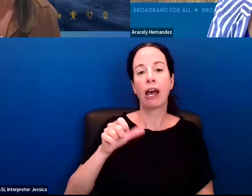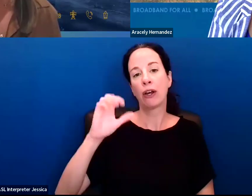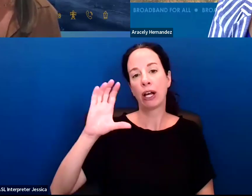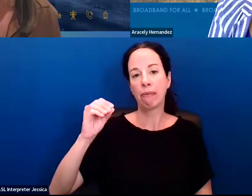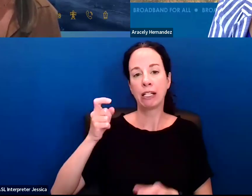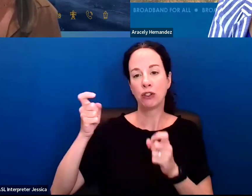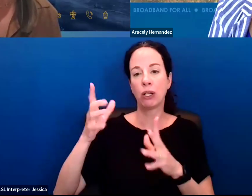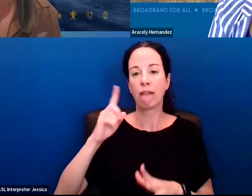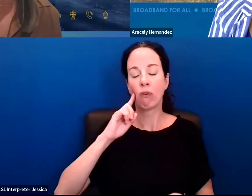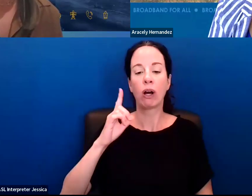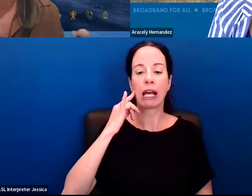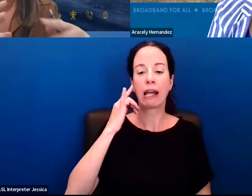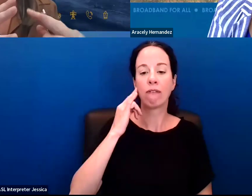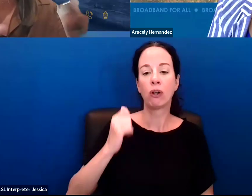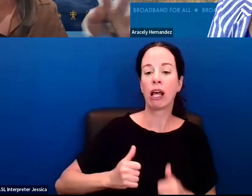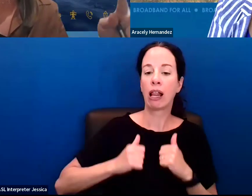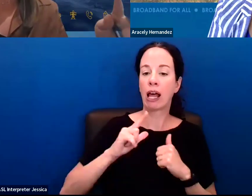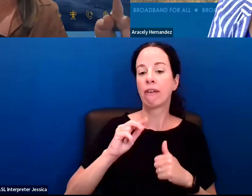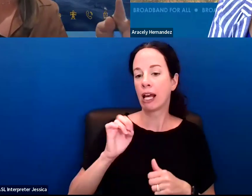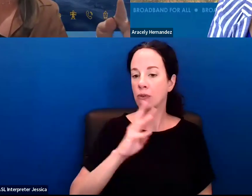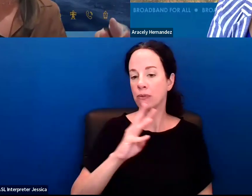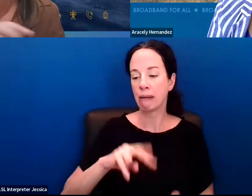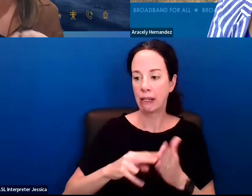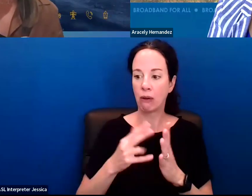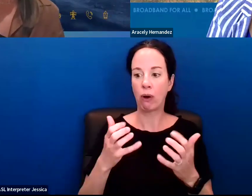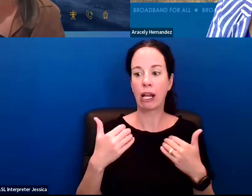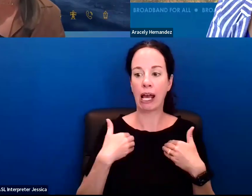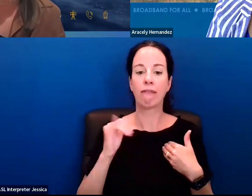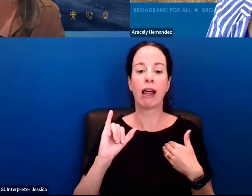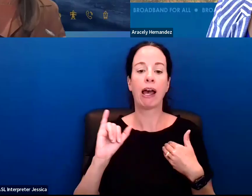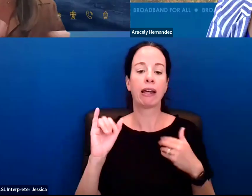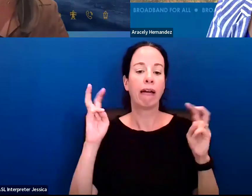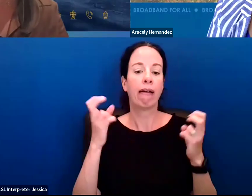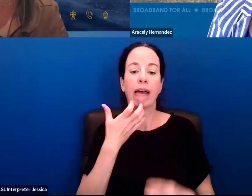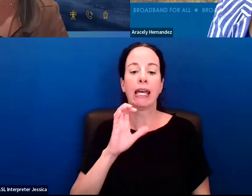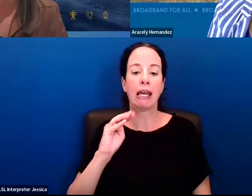Lifeline website. We would love it where you kind of have a heat map, and you can drill in really